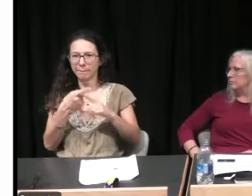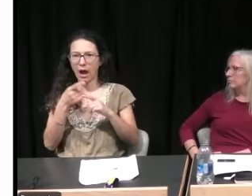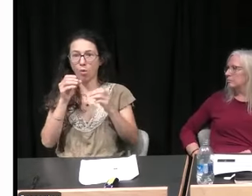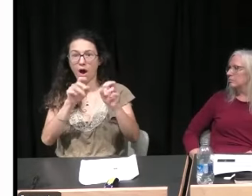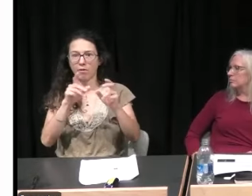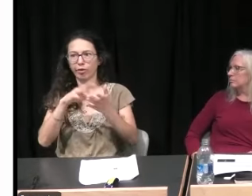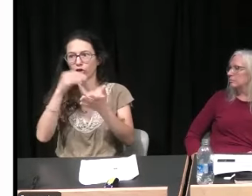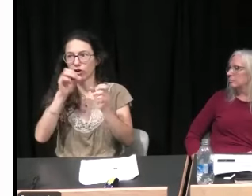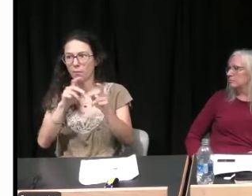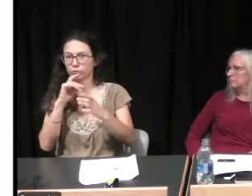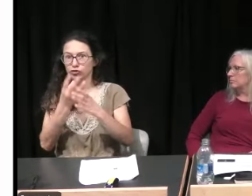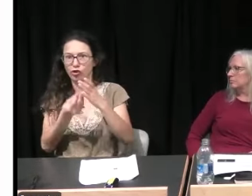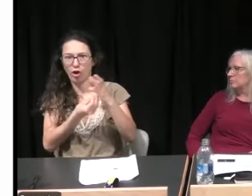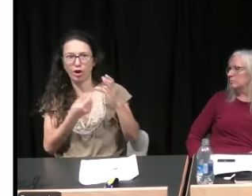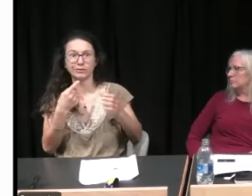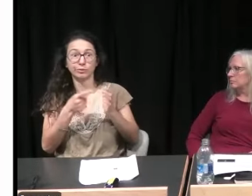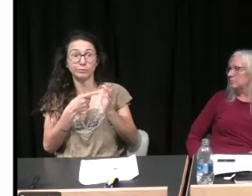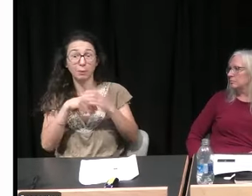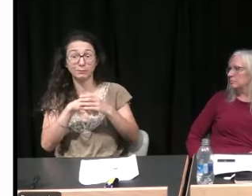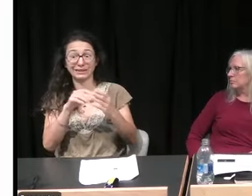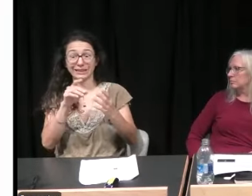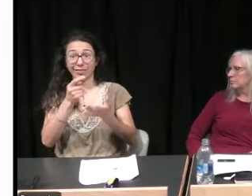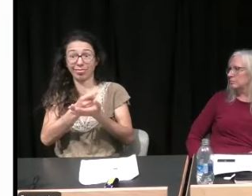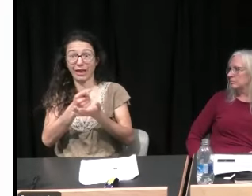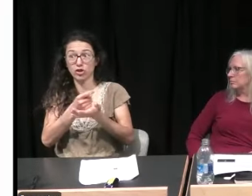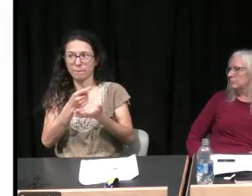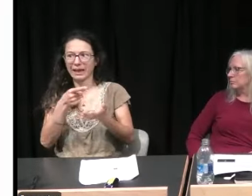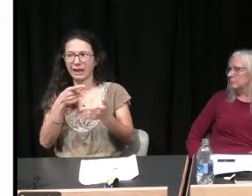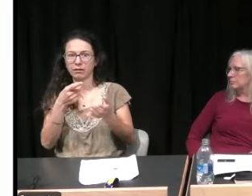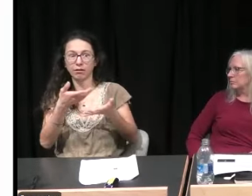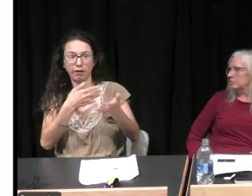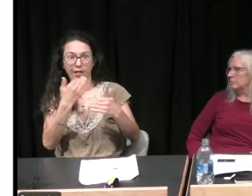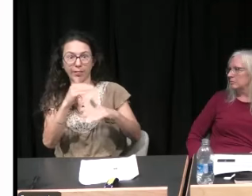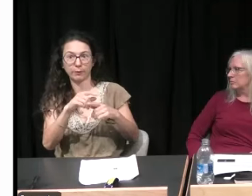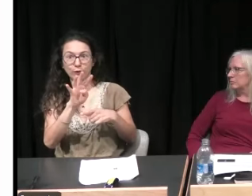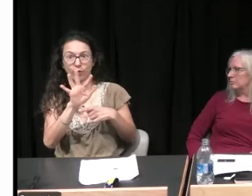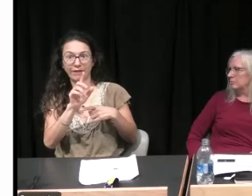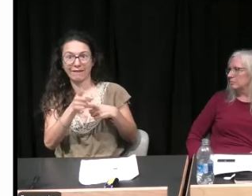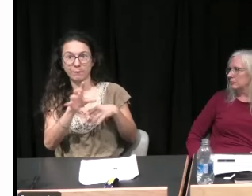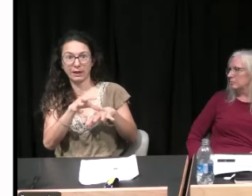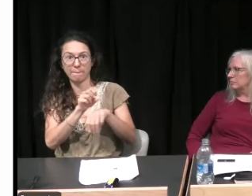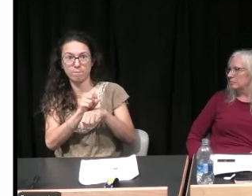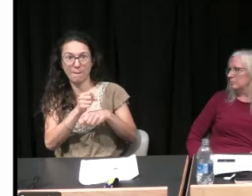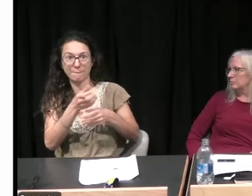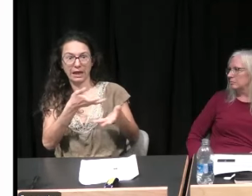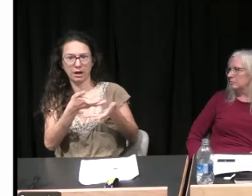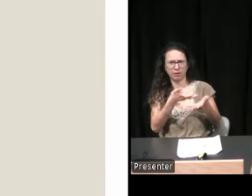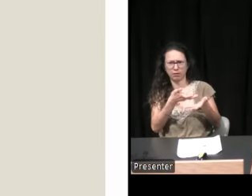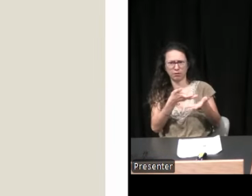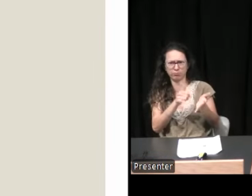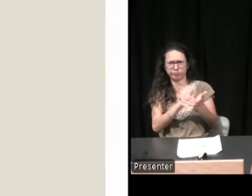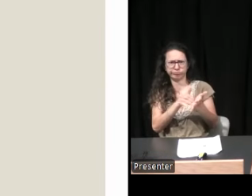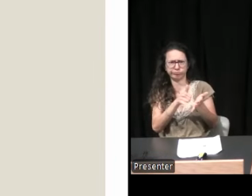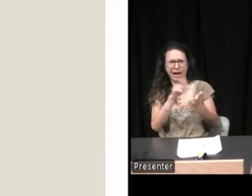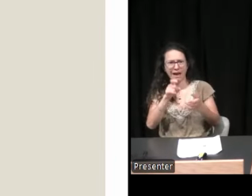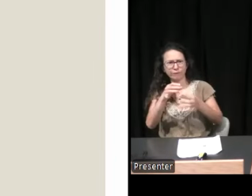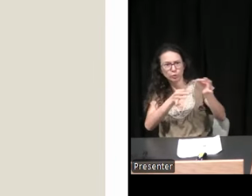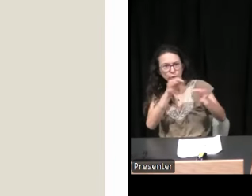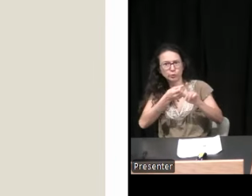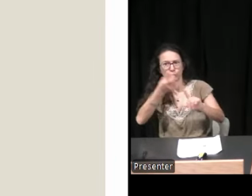of pushing back um I think that often like in therapy appointments were limited to 45